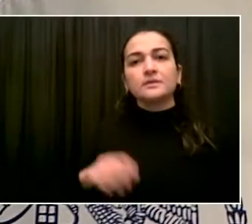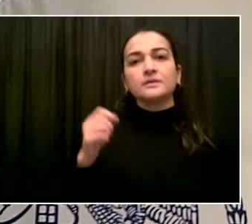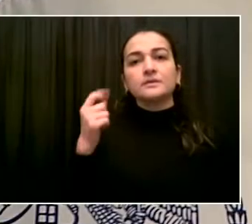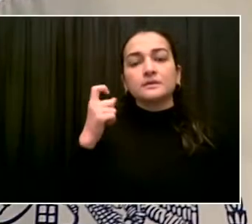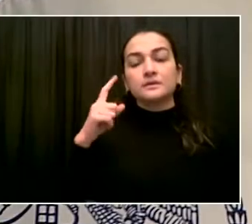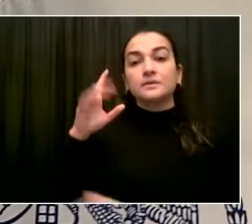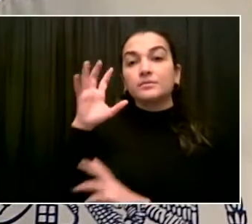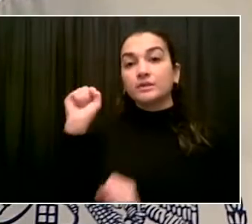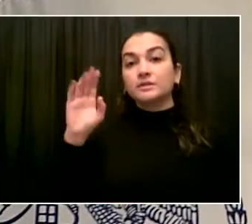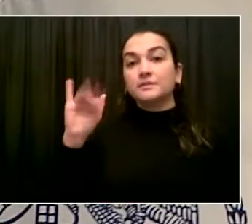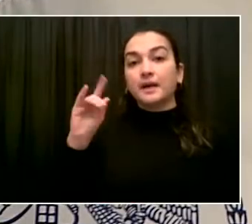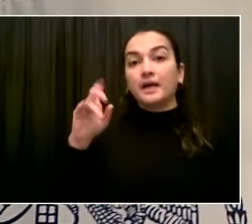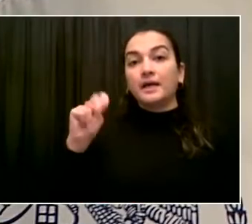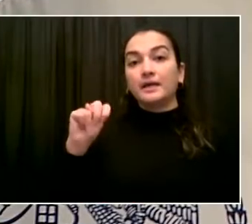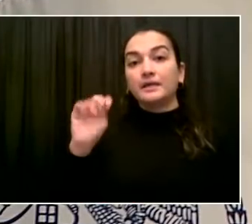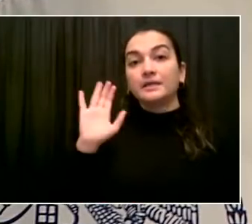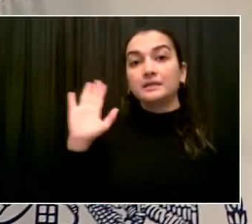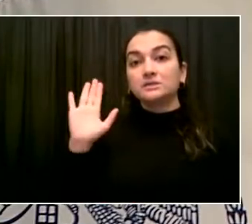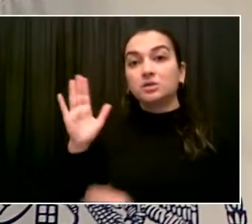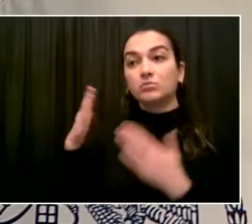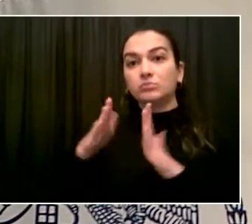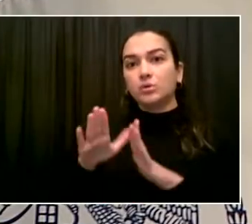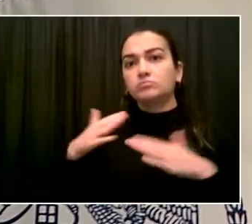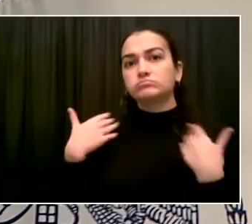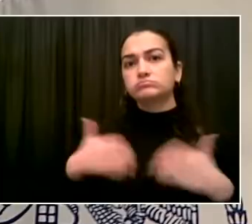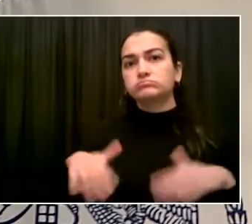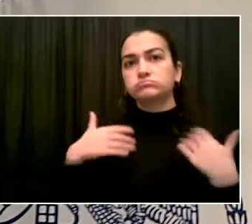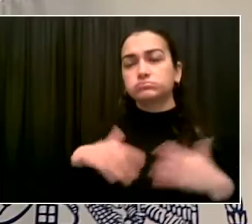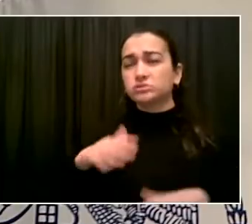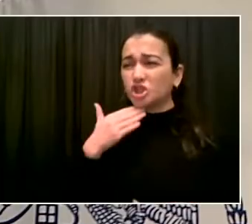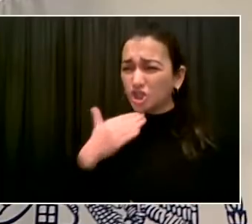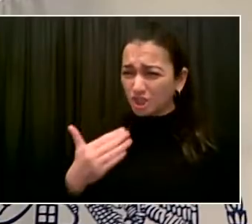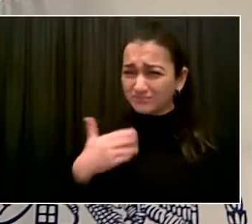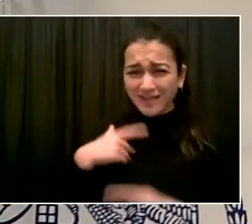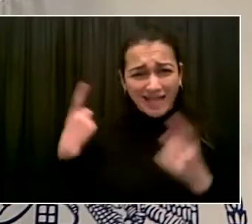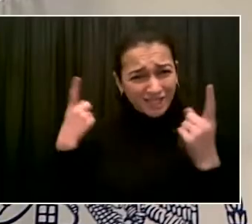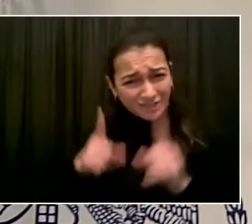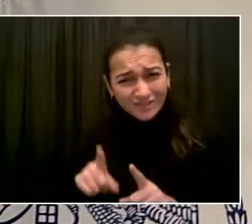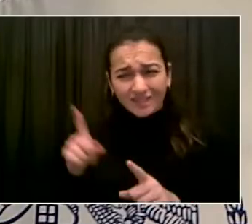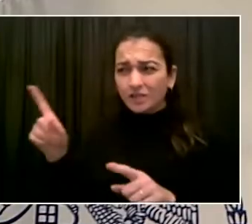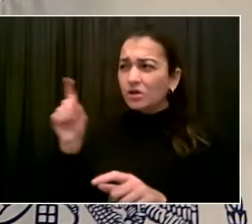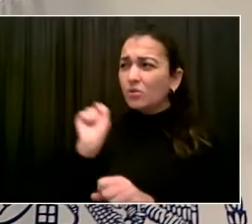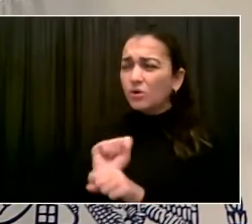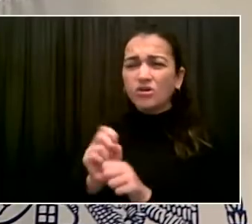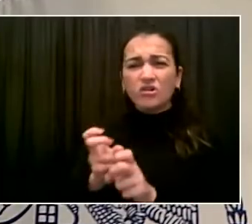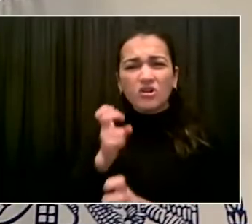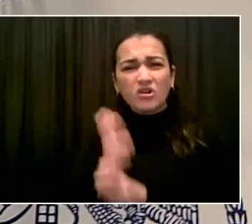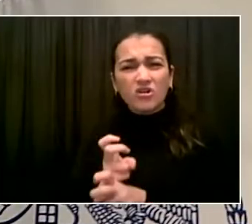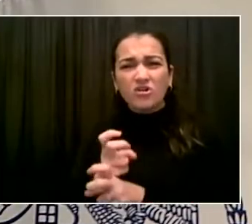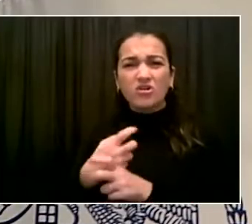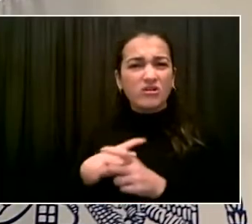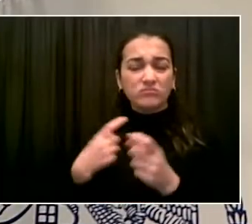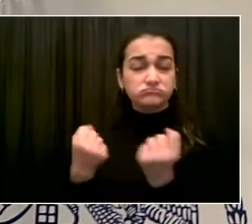MANDATES AND POLICIES HAS REALLY HELPED SAVE THIS NATION. OBVIOUSLY VERY